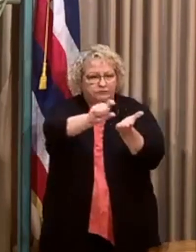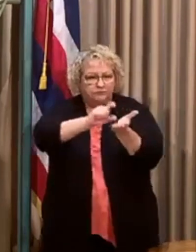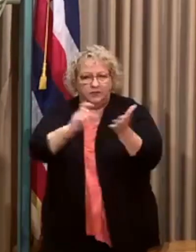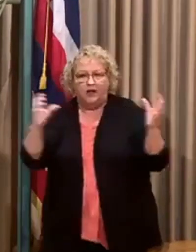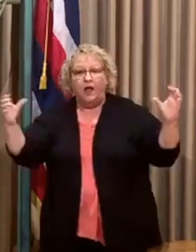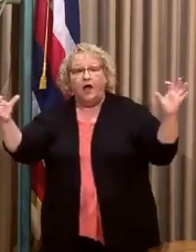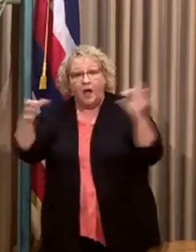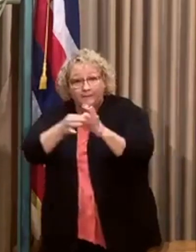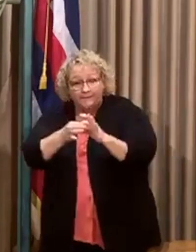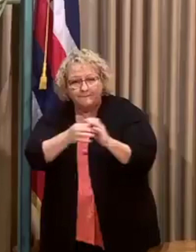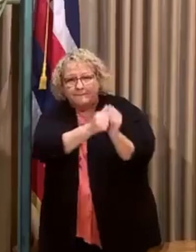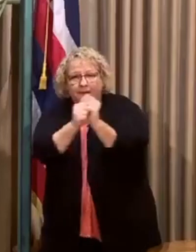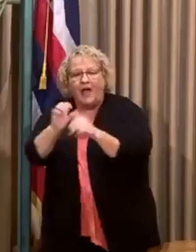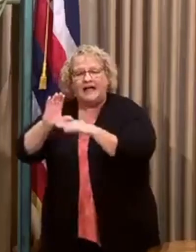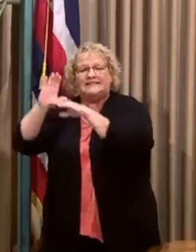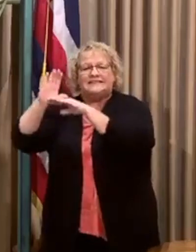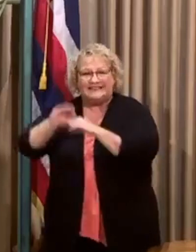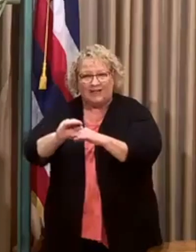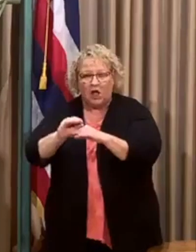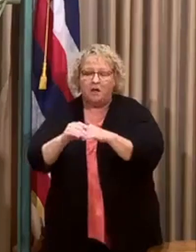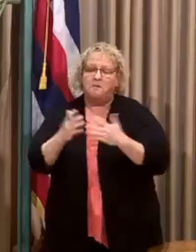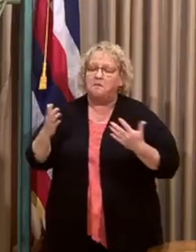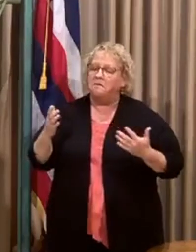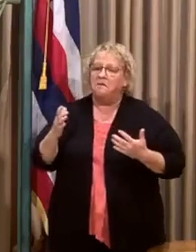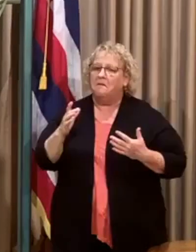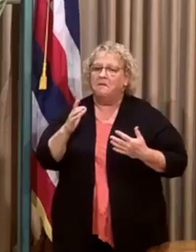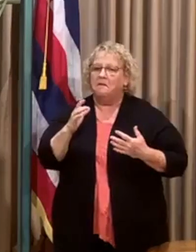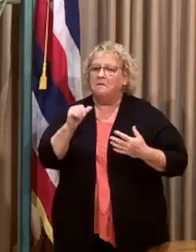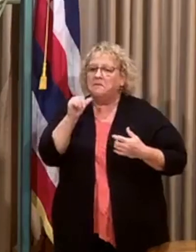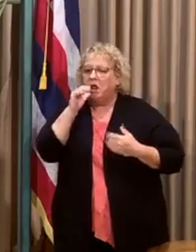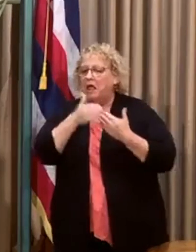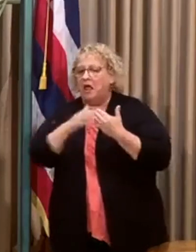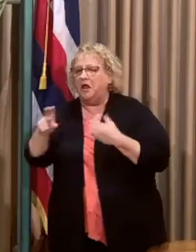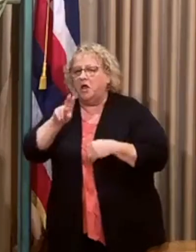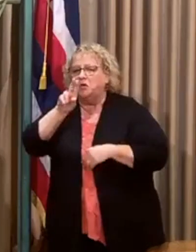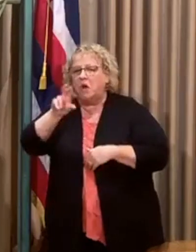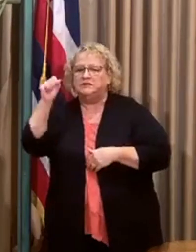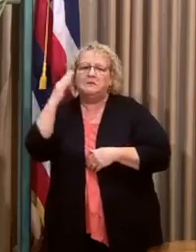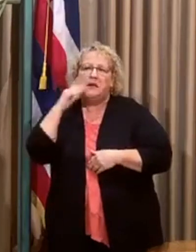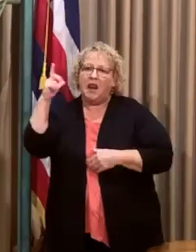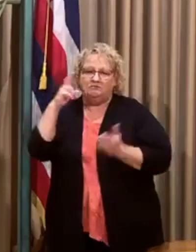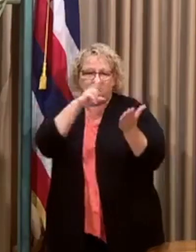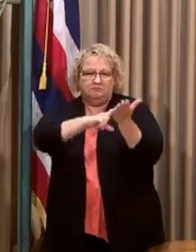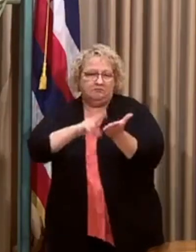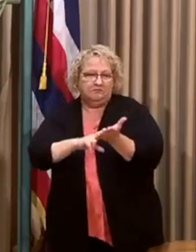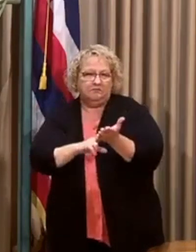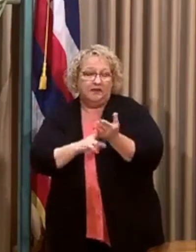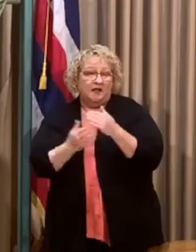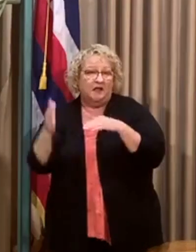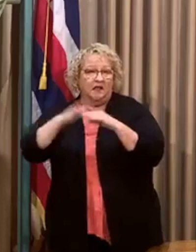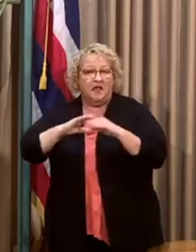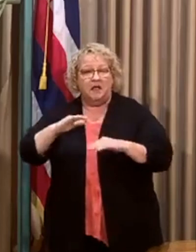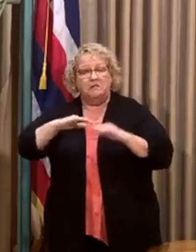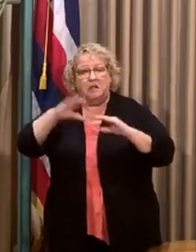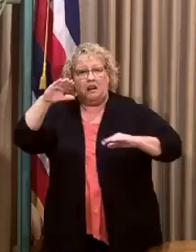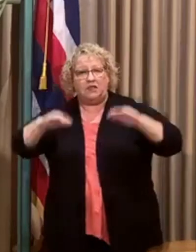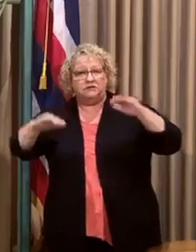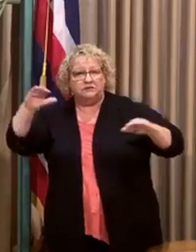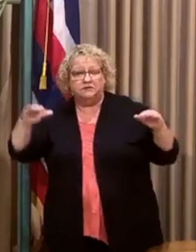Probably not much uptick in the rest of our U.S. mainland enrollment. On balance, we could actually have higher numbers